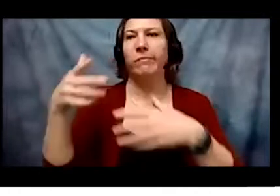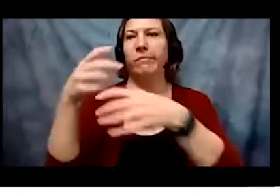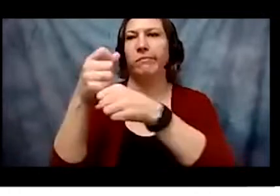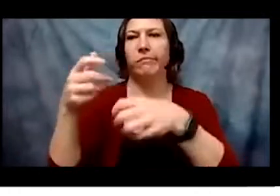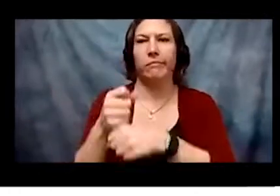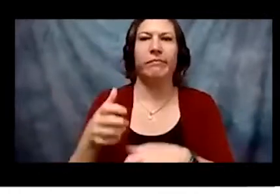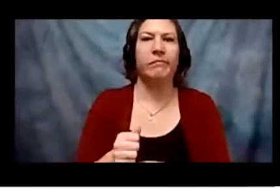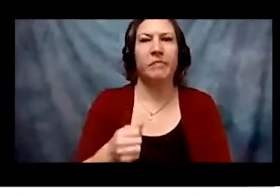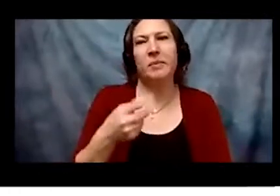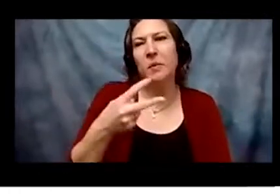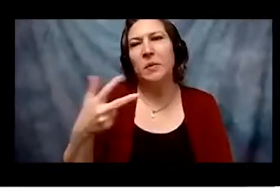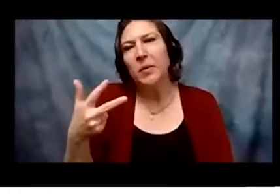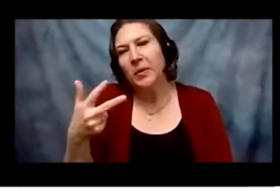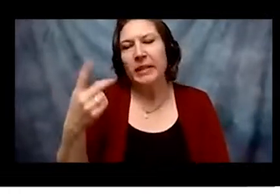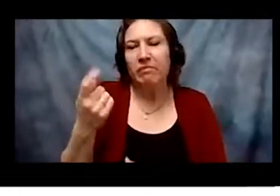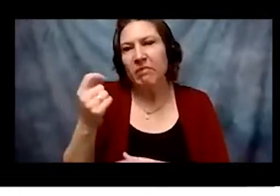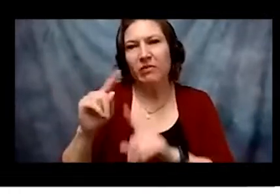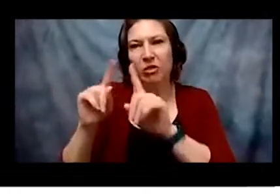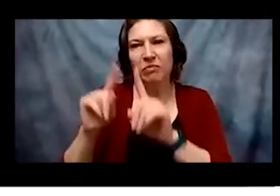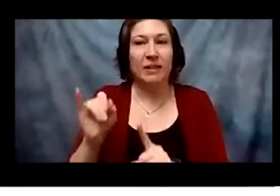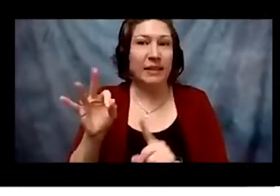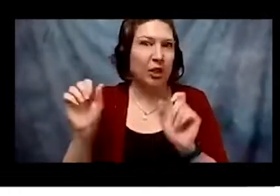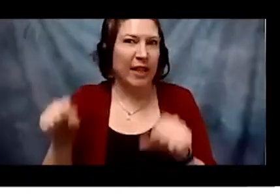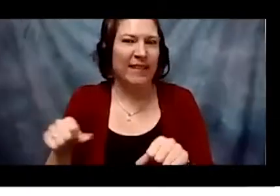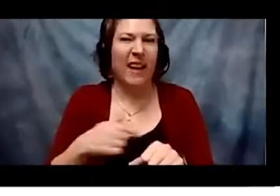maybe if she can, I'm going to challenge her